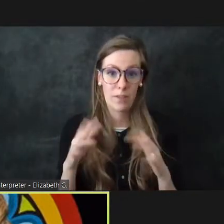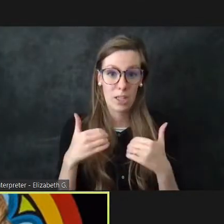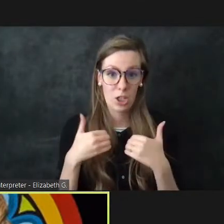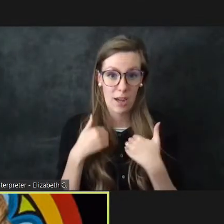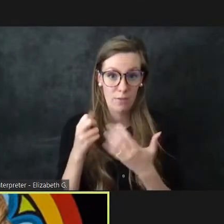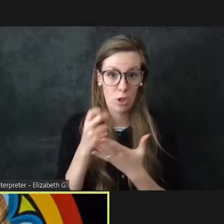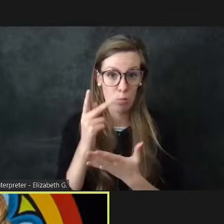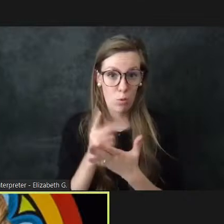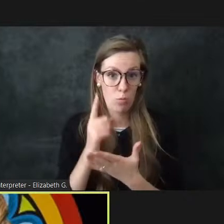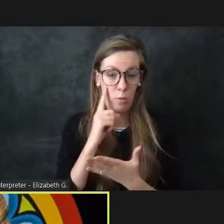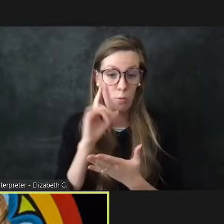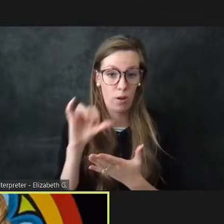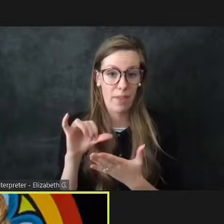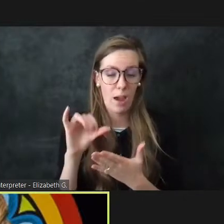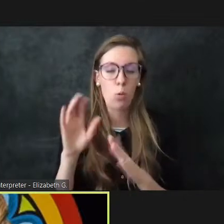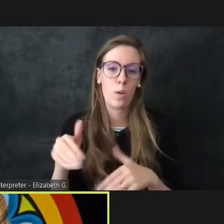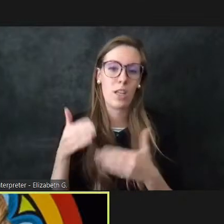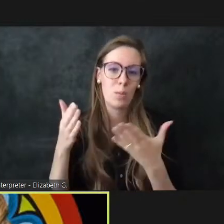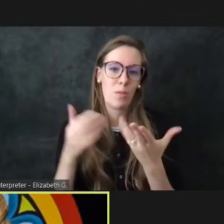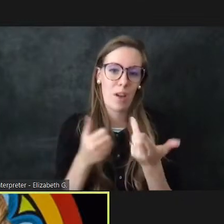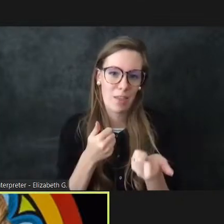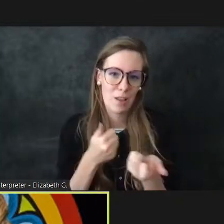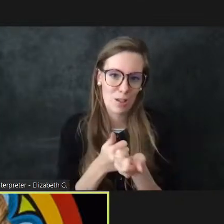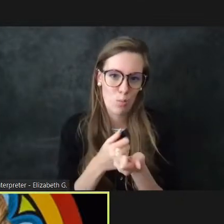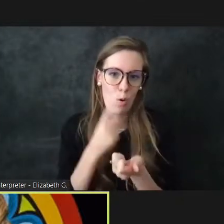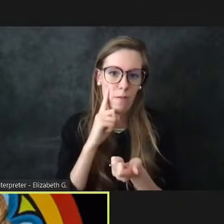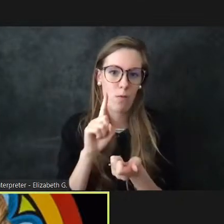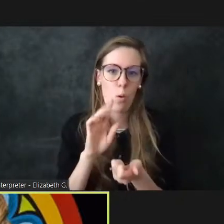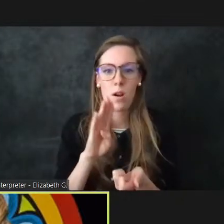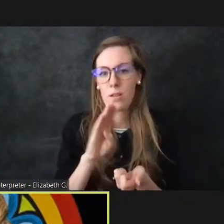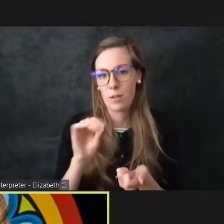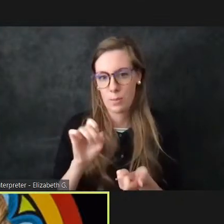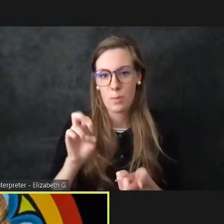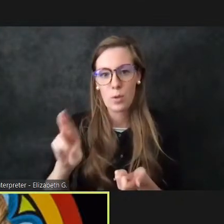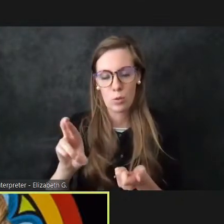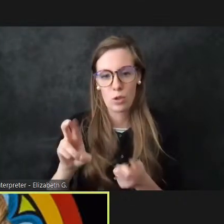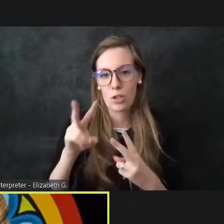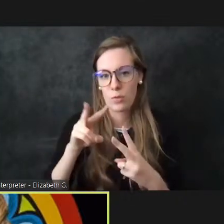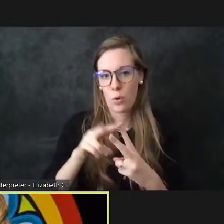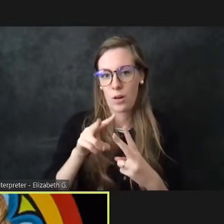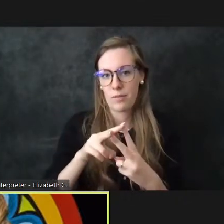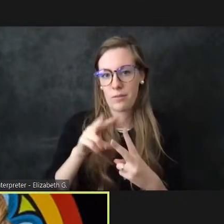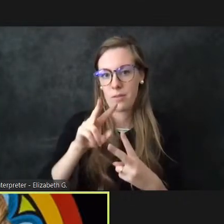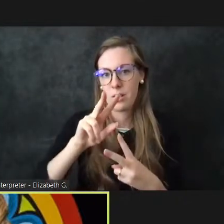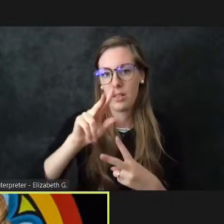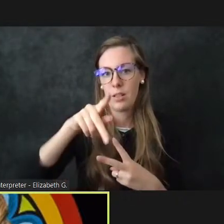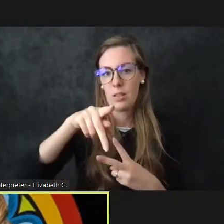that the visor the modern vaccines. Apparently they go down.